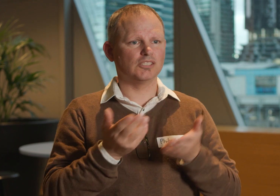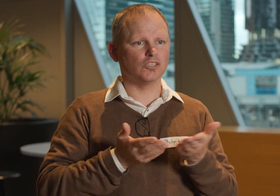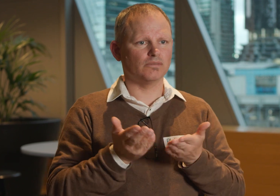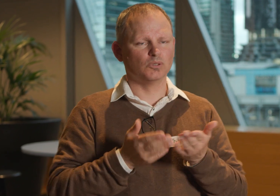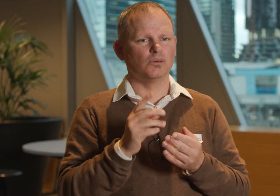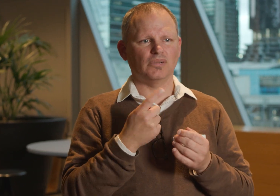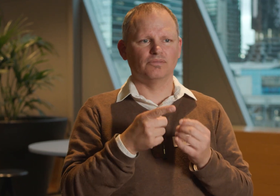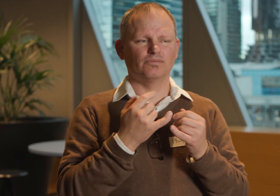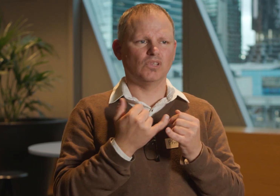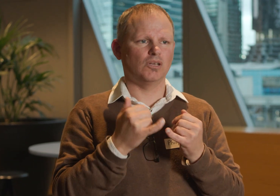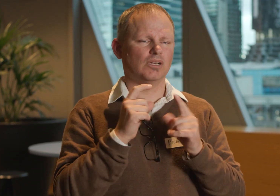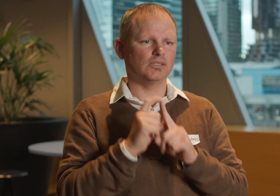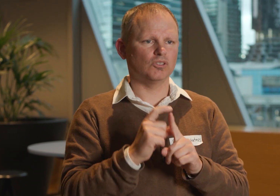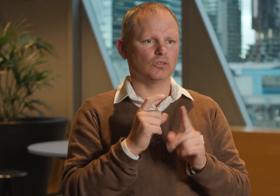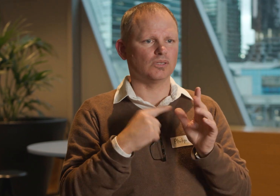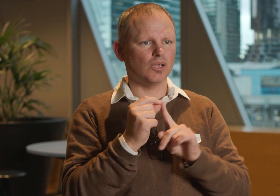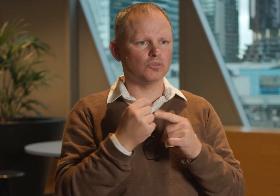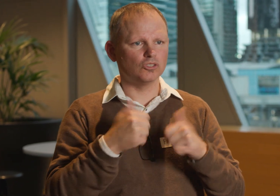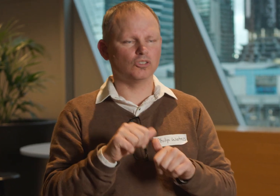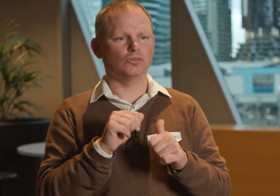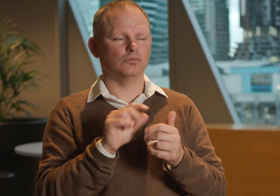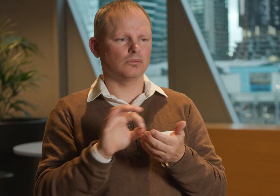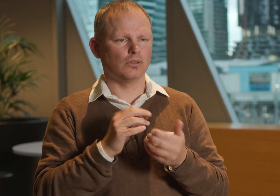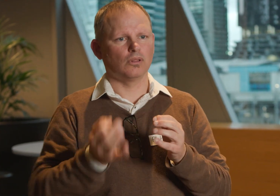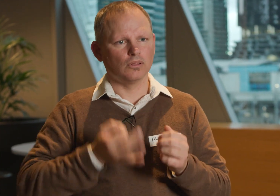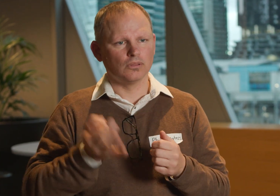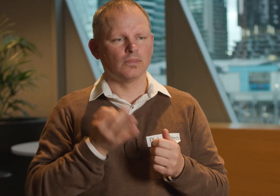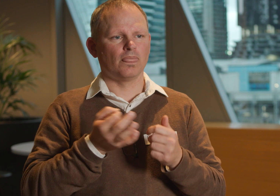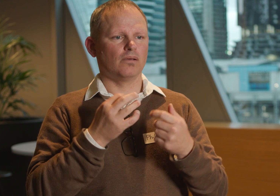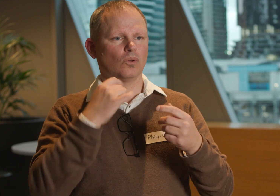zero. They have to rely on what's called the National Reay service, but that is very a very